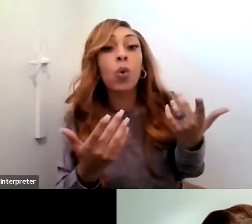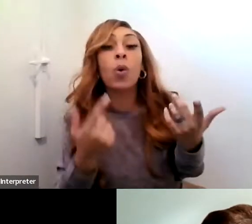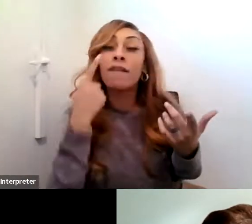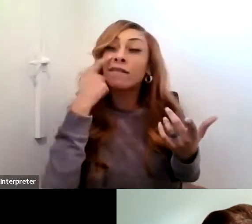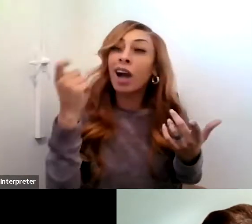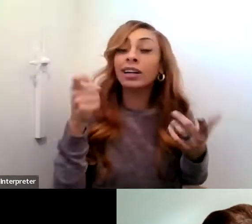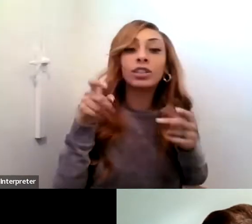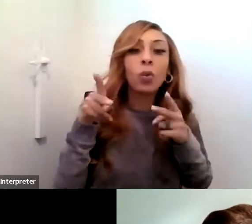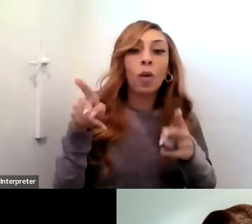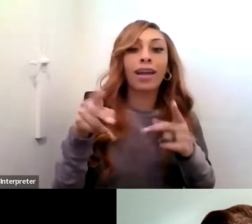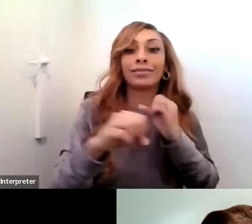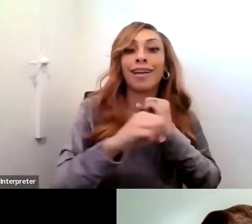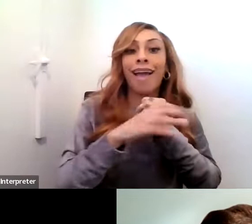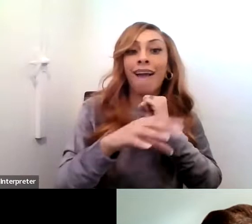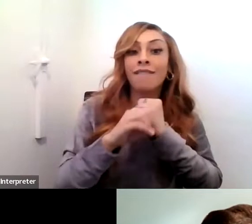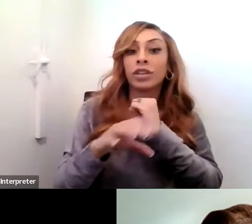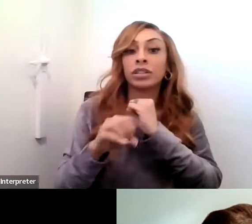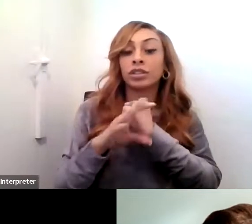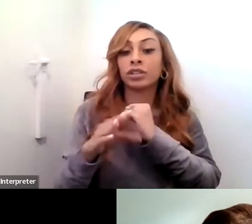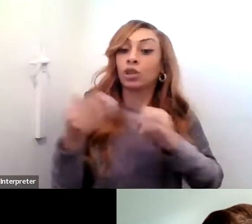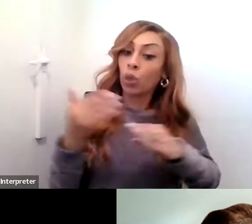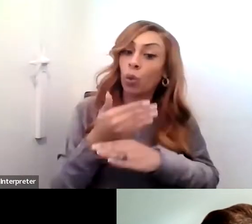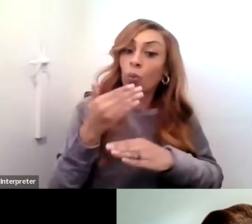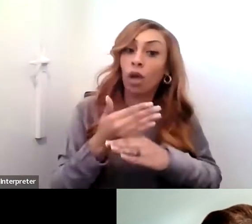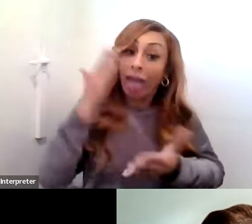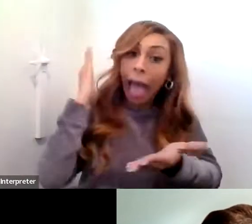of advertising this work that actually reach people,